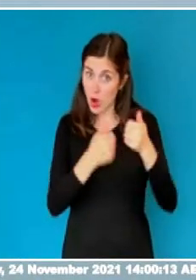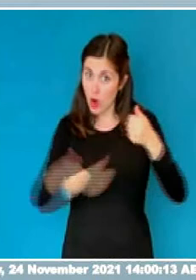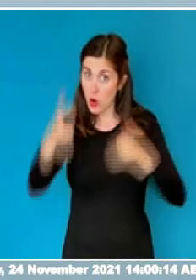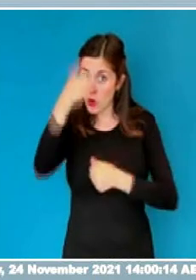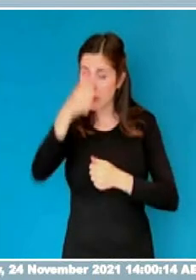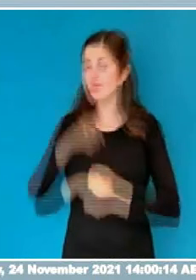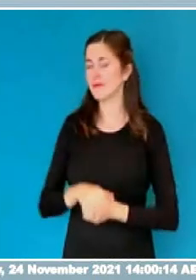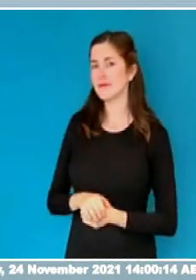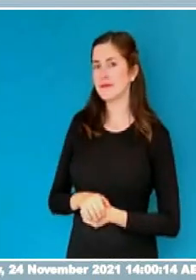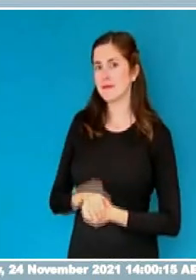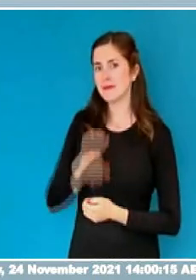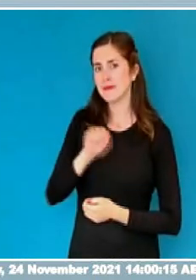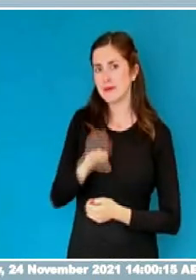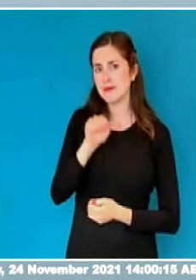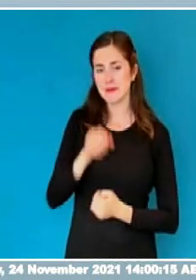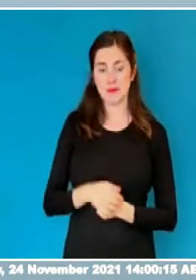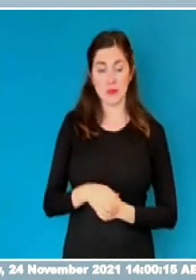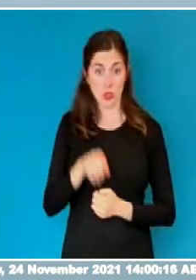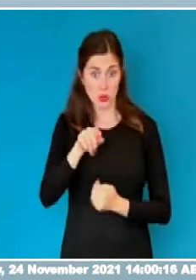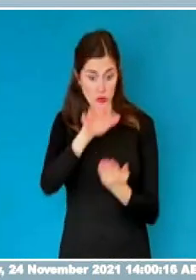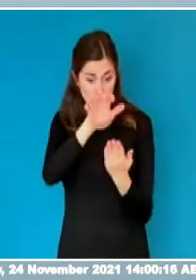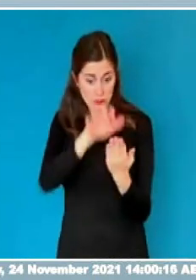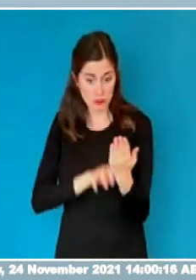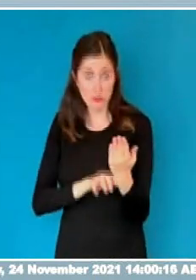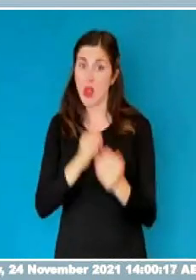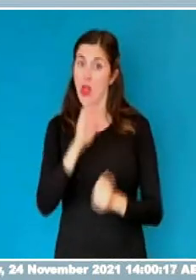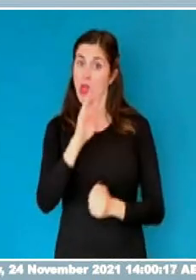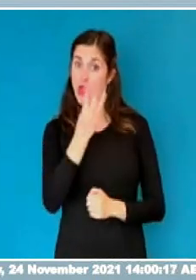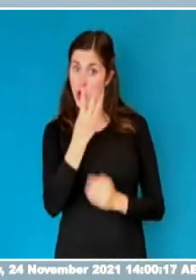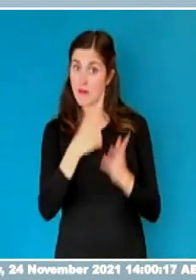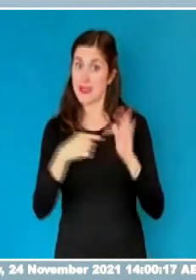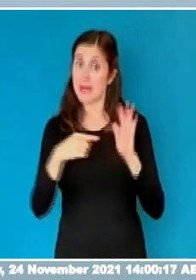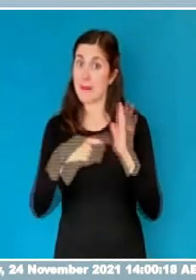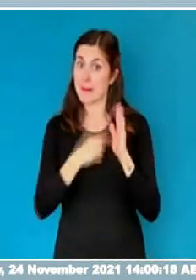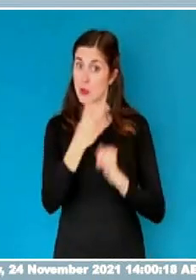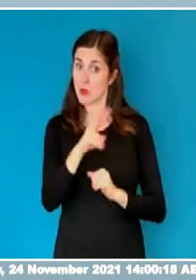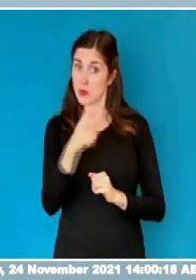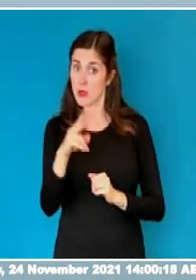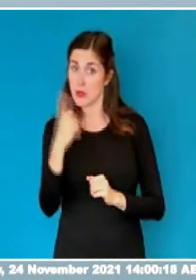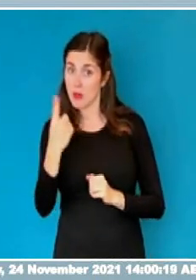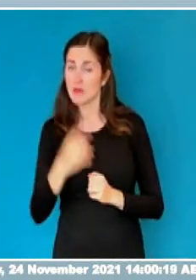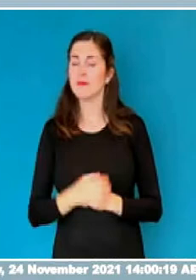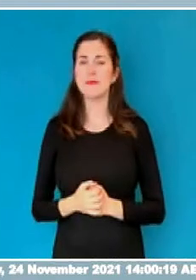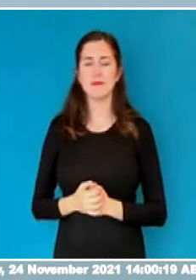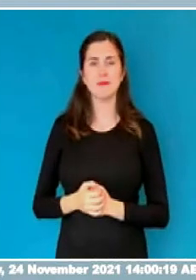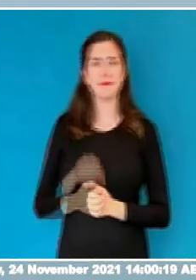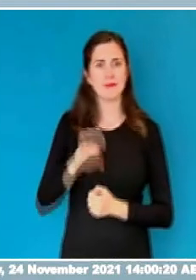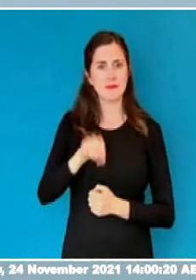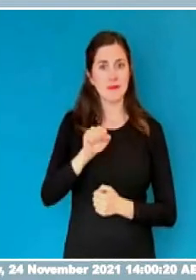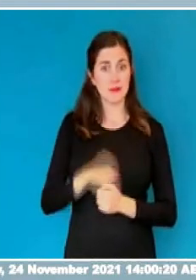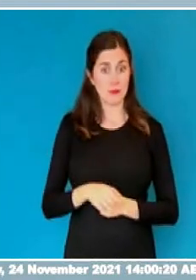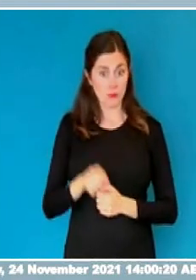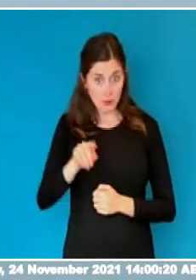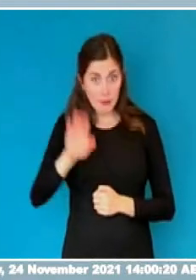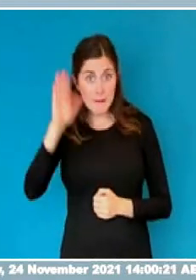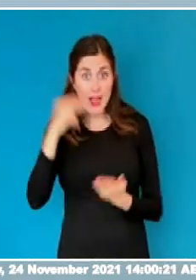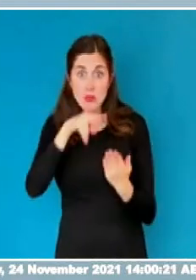You have prepared a statement dated 3Â September? Yes. MS EASTMAN: Have you read that statement? I have.